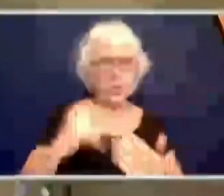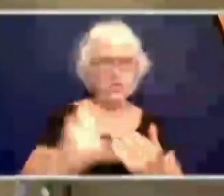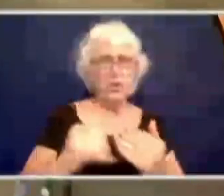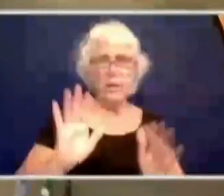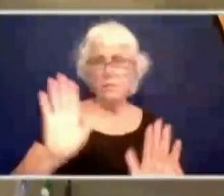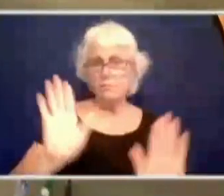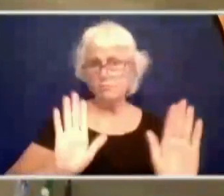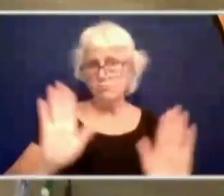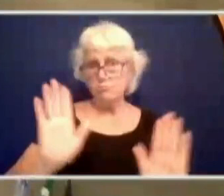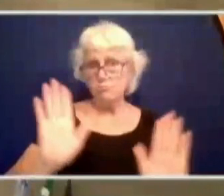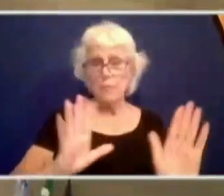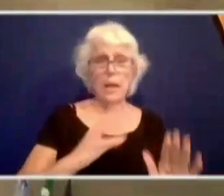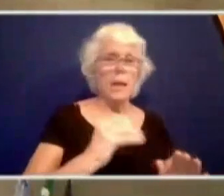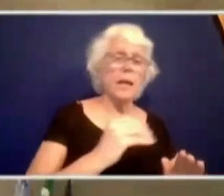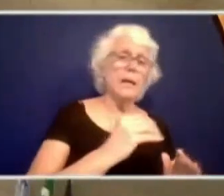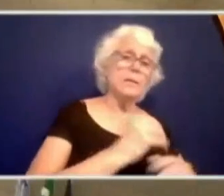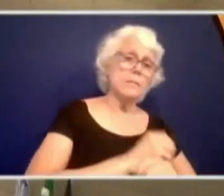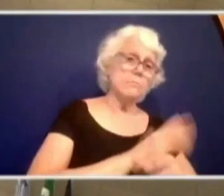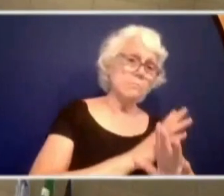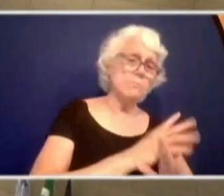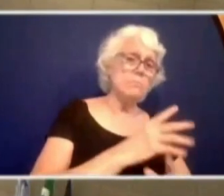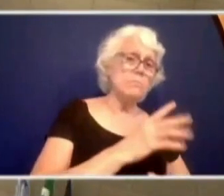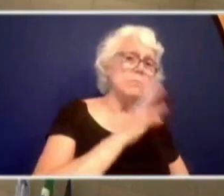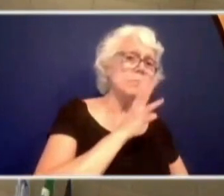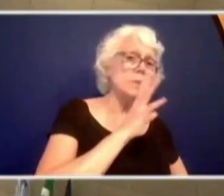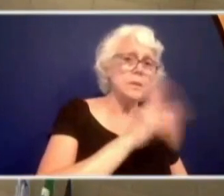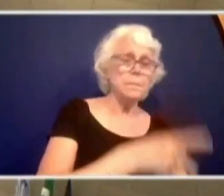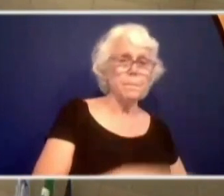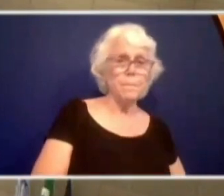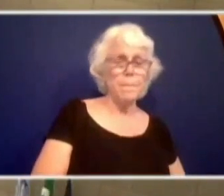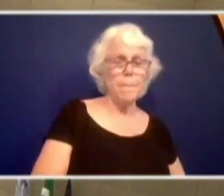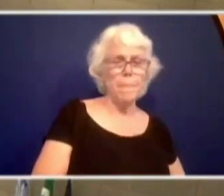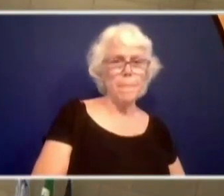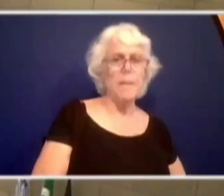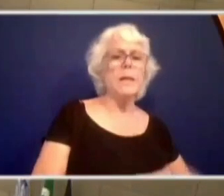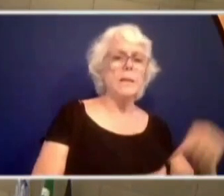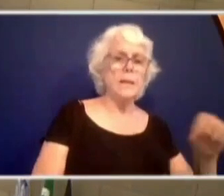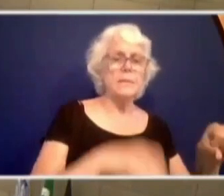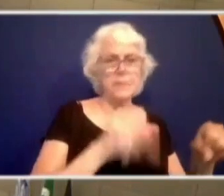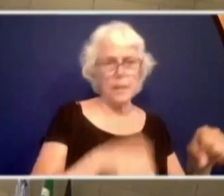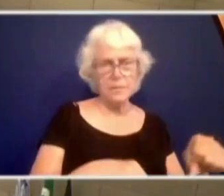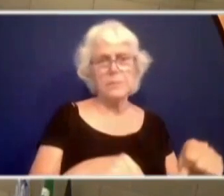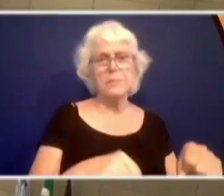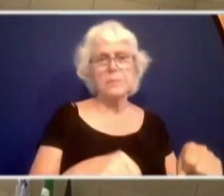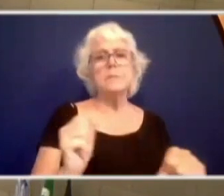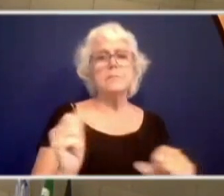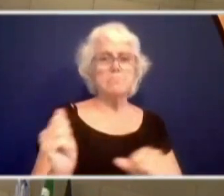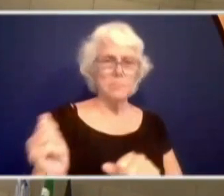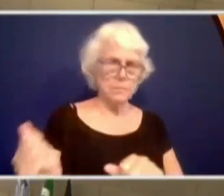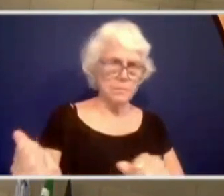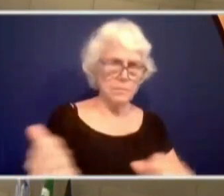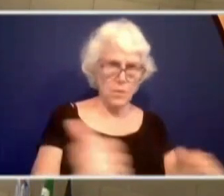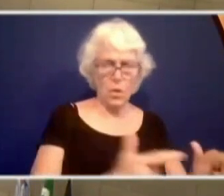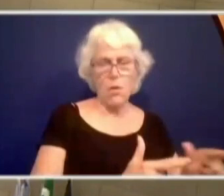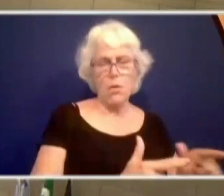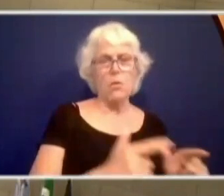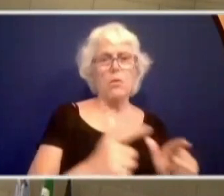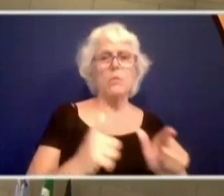and voice for virtual. Yes. Alright, the motion carries um it's unanimous, Madam clerk.